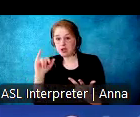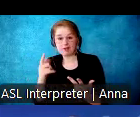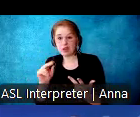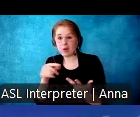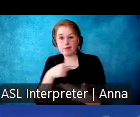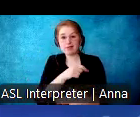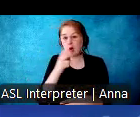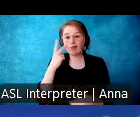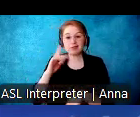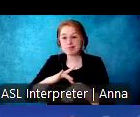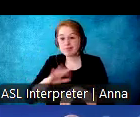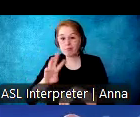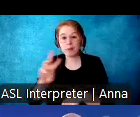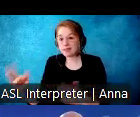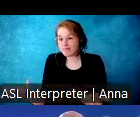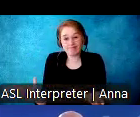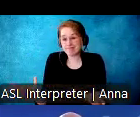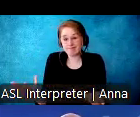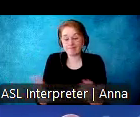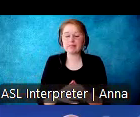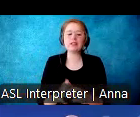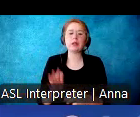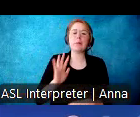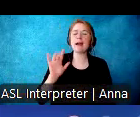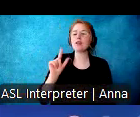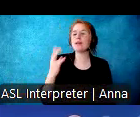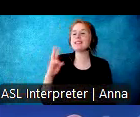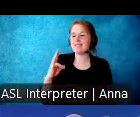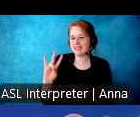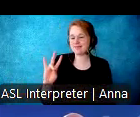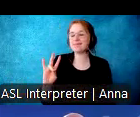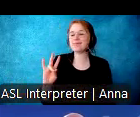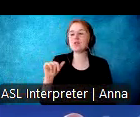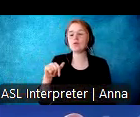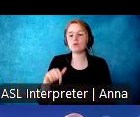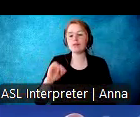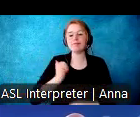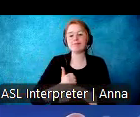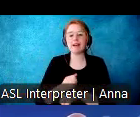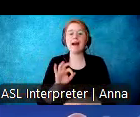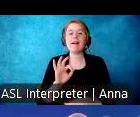So back in 2017, we had funding available to address the workforce crisis